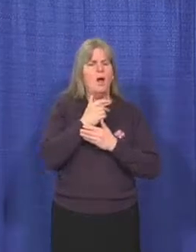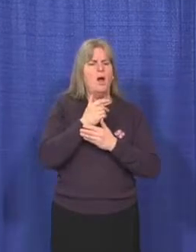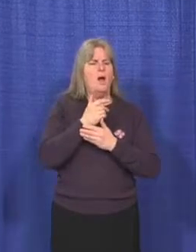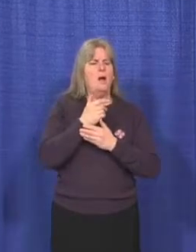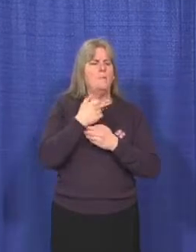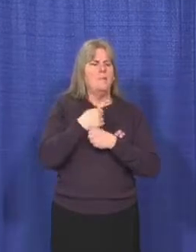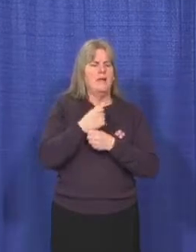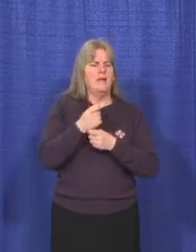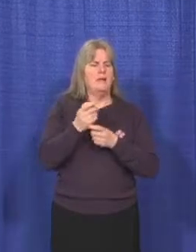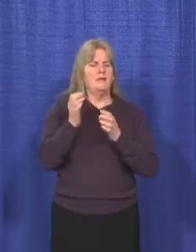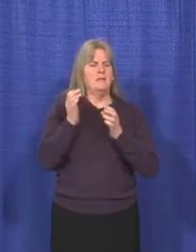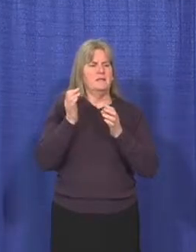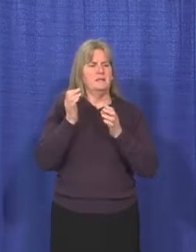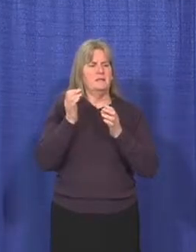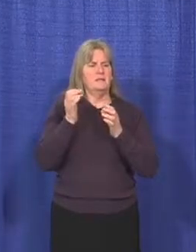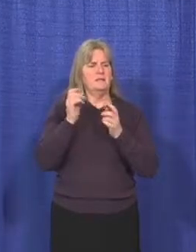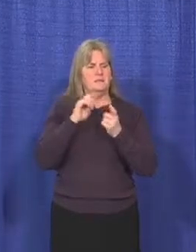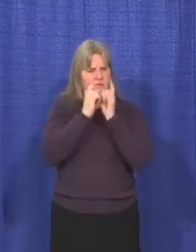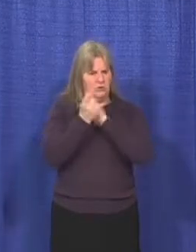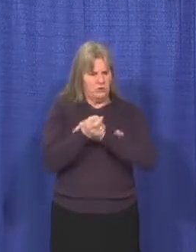the restrictions and the